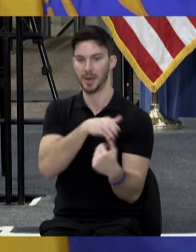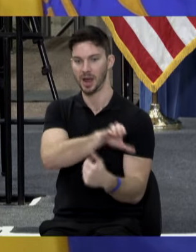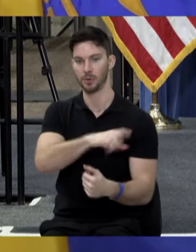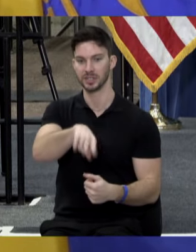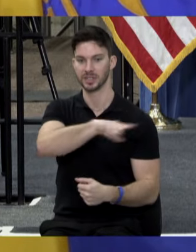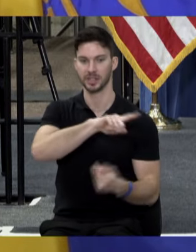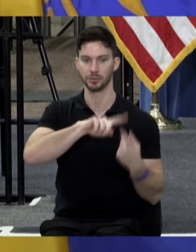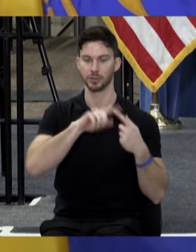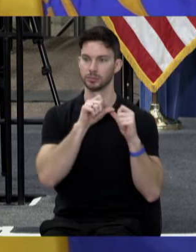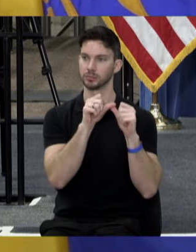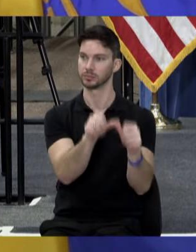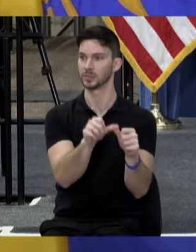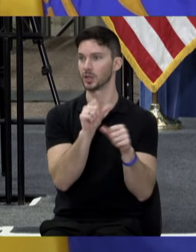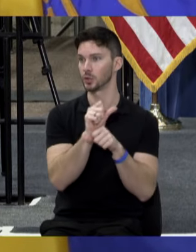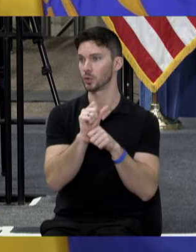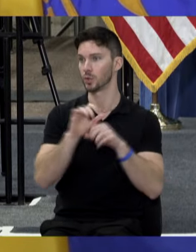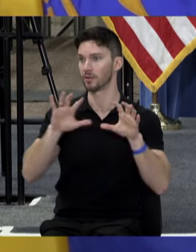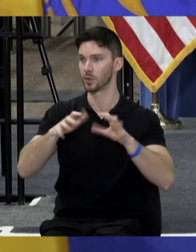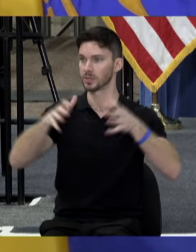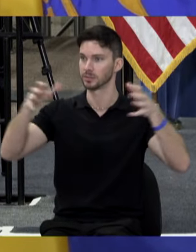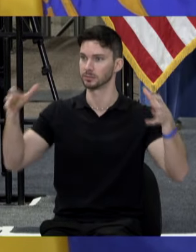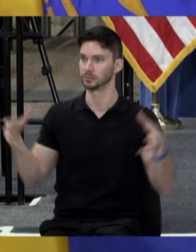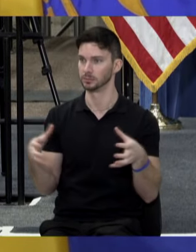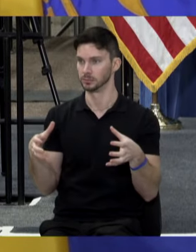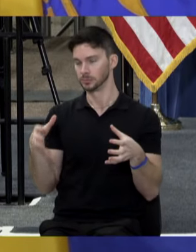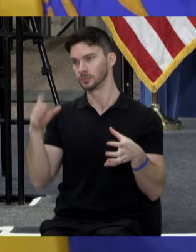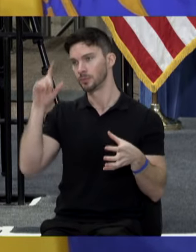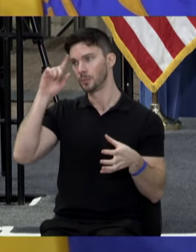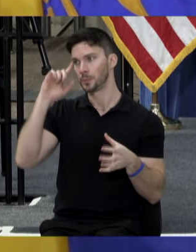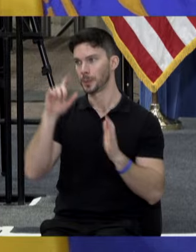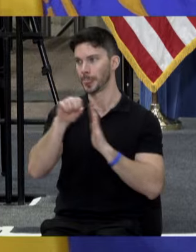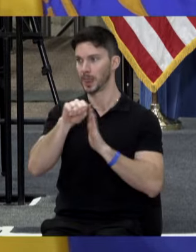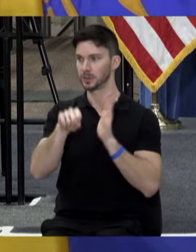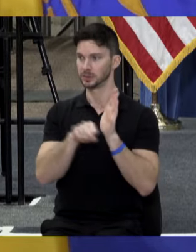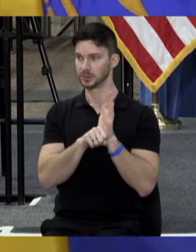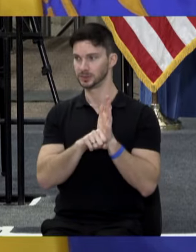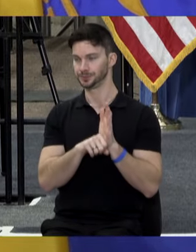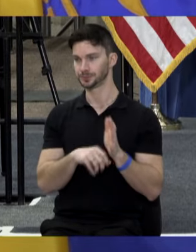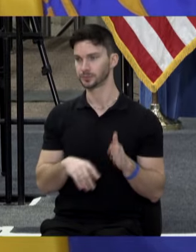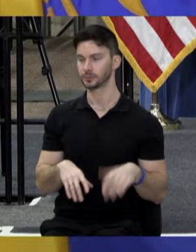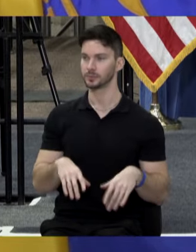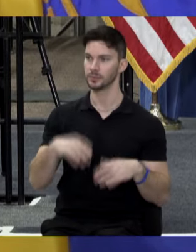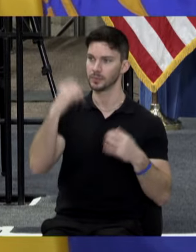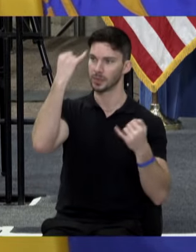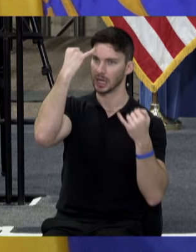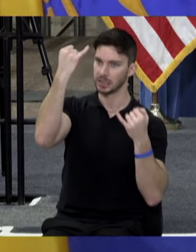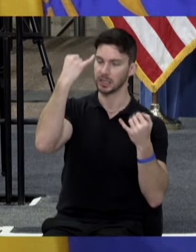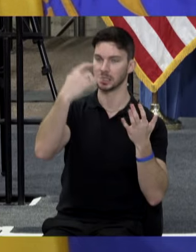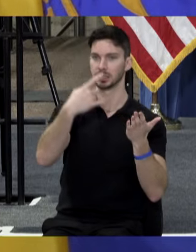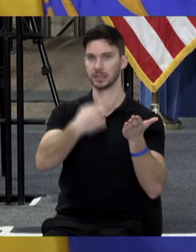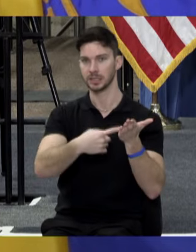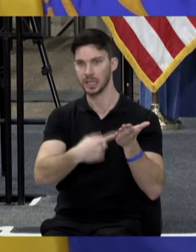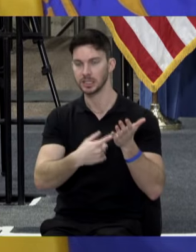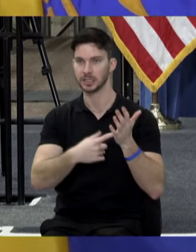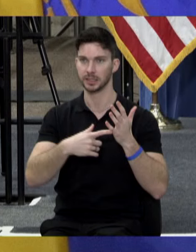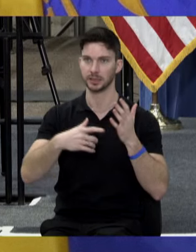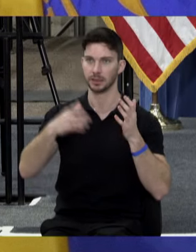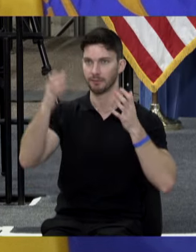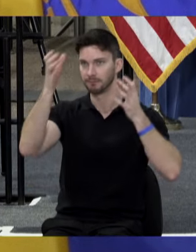in the workforce. States are moving from ideas to action, refining what works and laying the